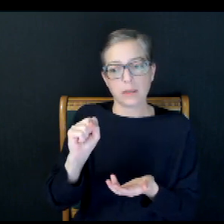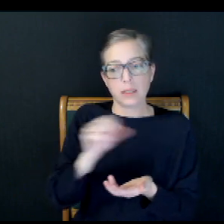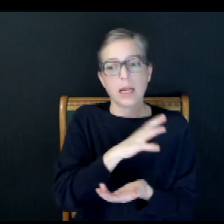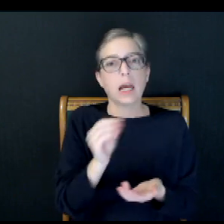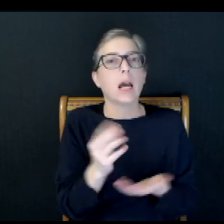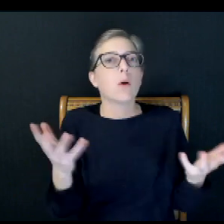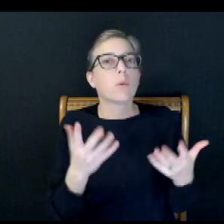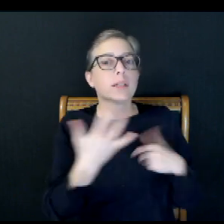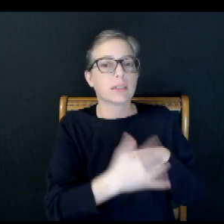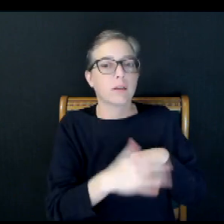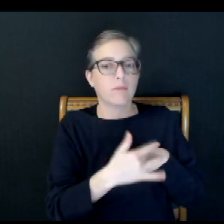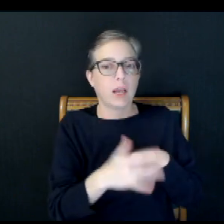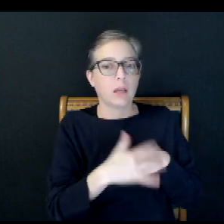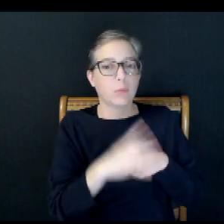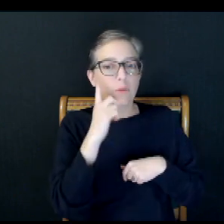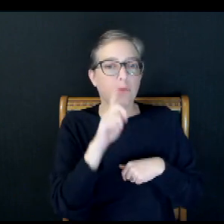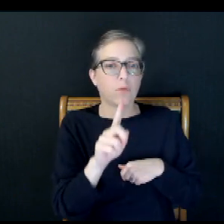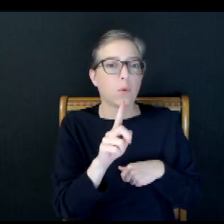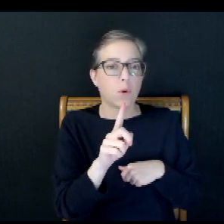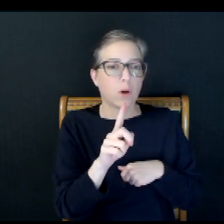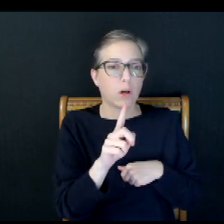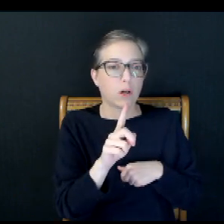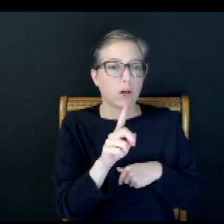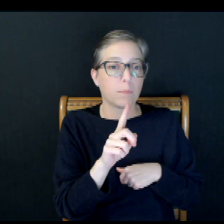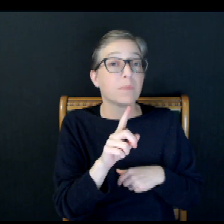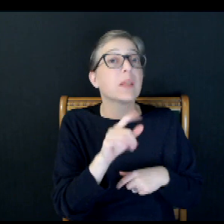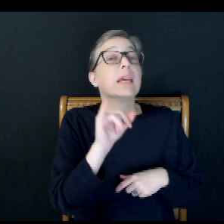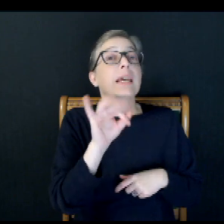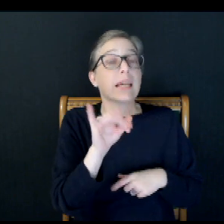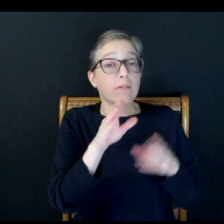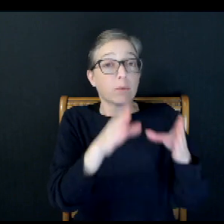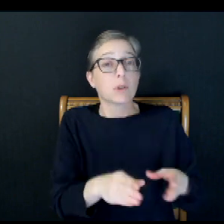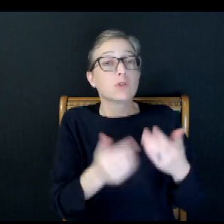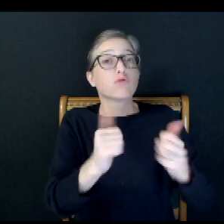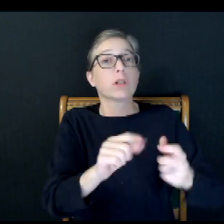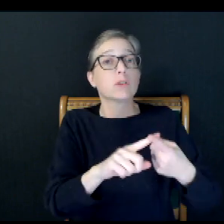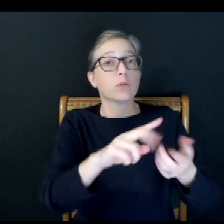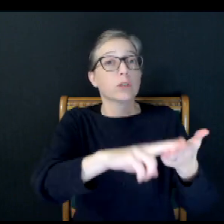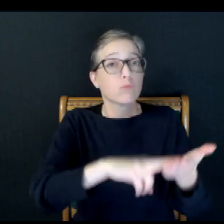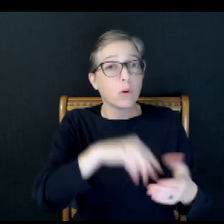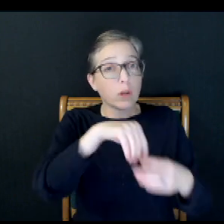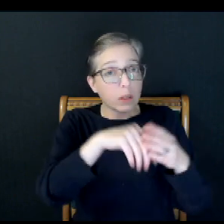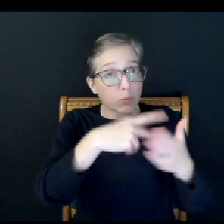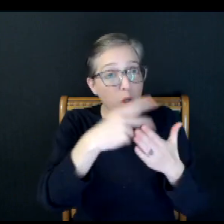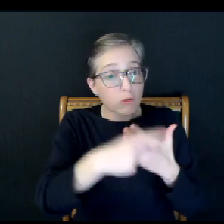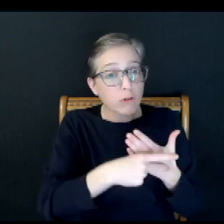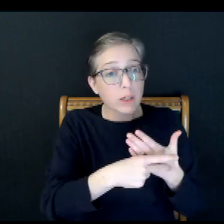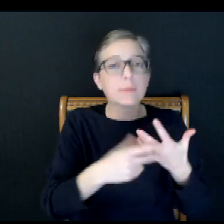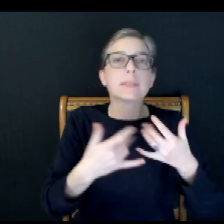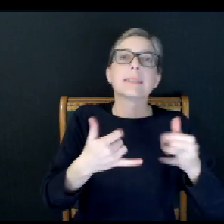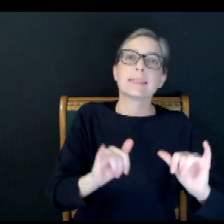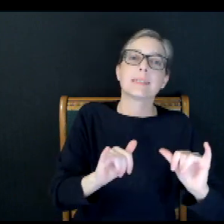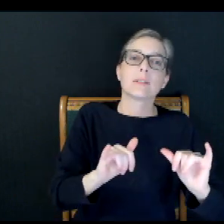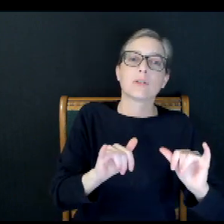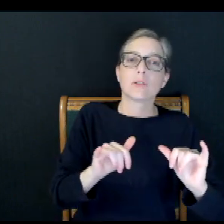sure that folks who are trying to enroll in programs can still work, have money, those sort of things.